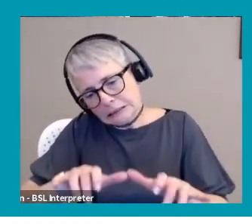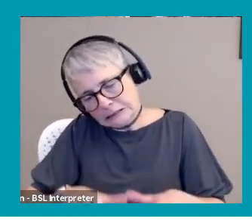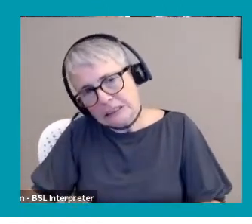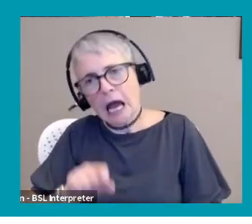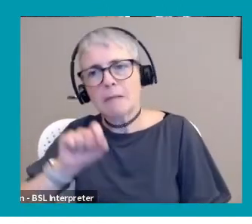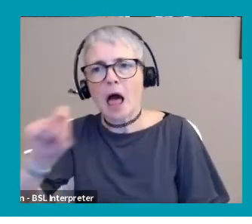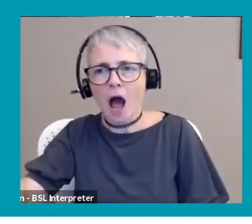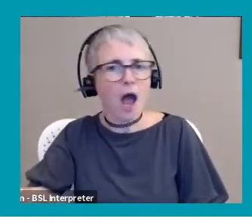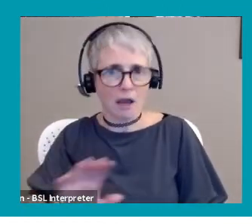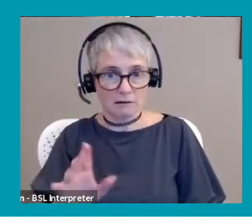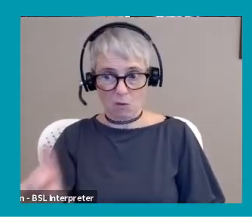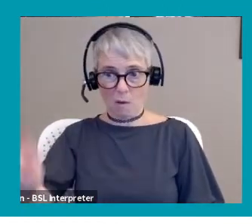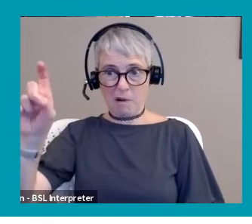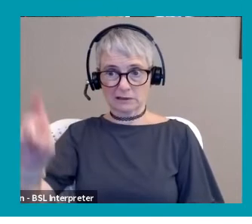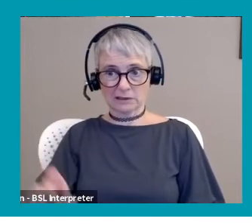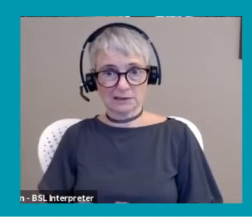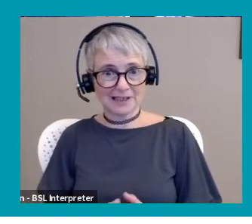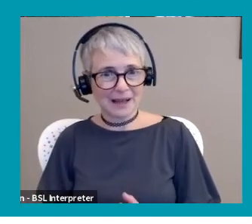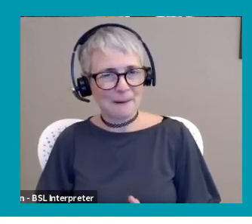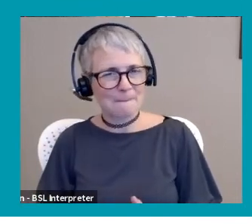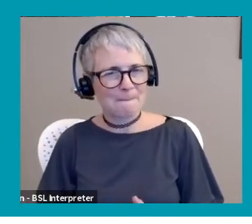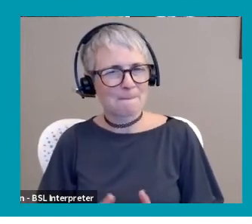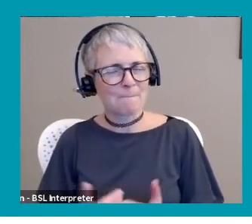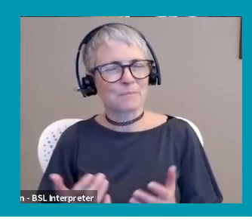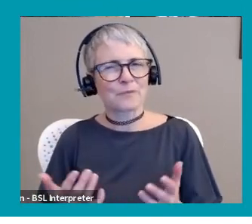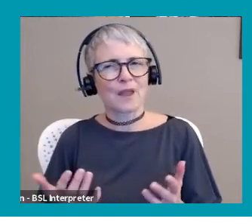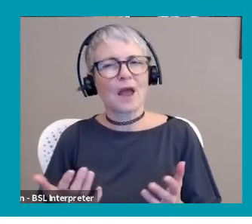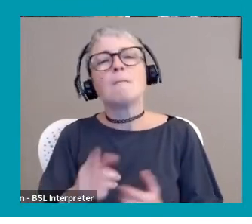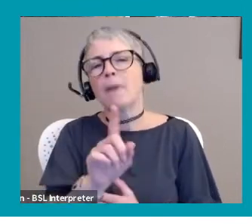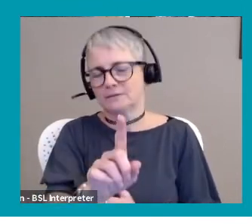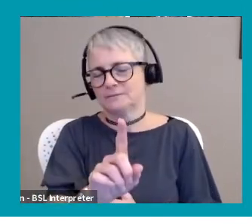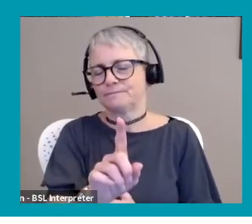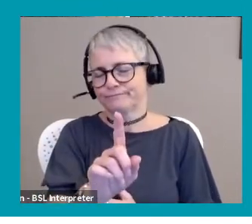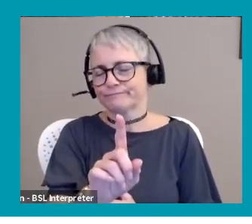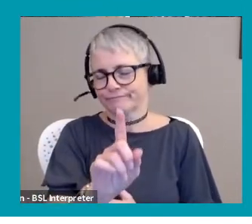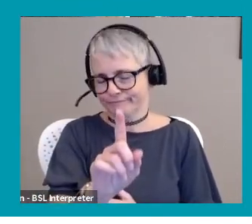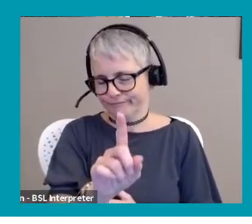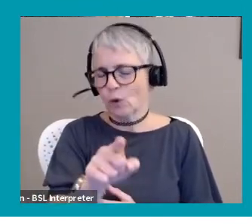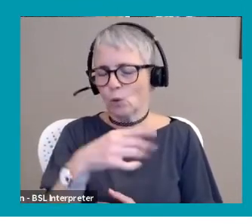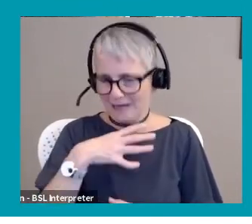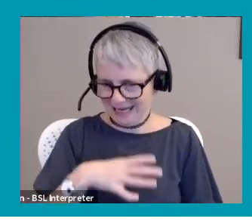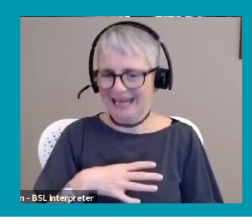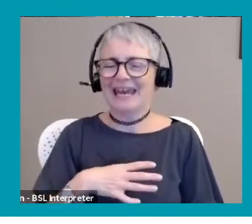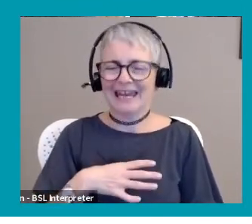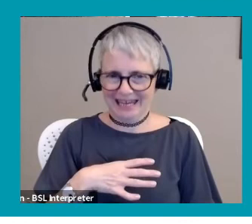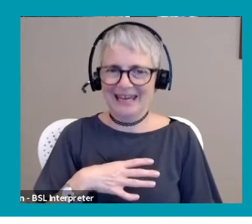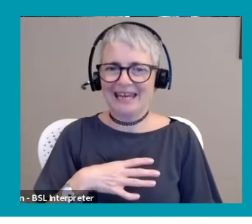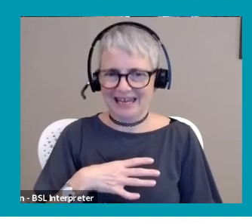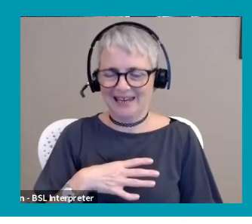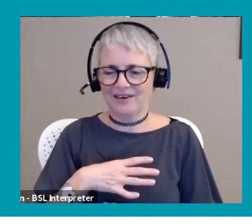cetera and filling in that application form you but you do need to help yourself in that application process.